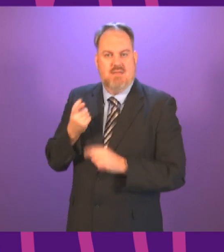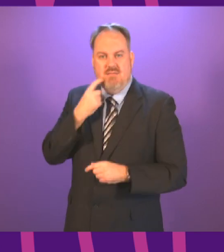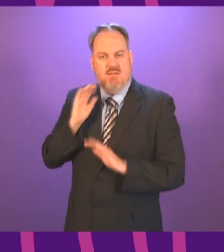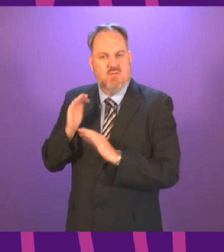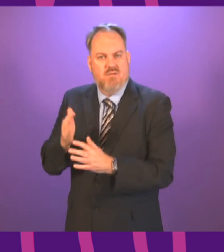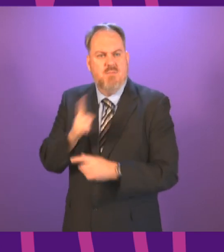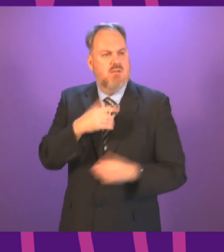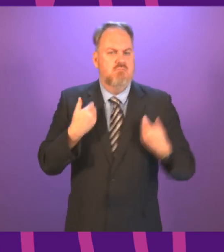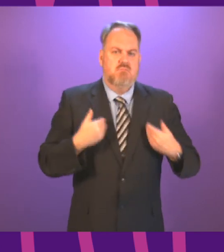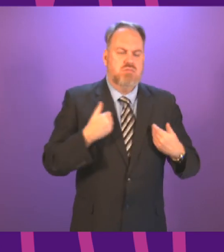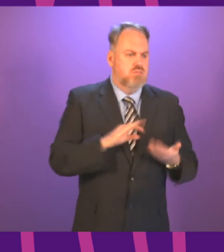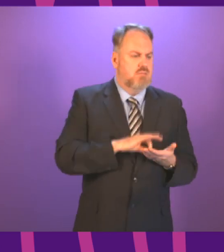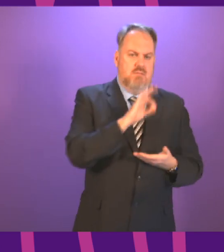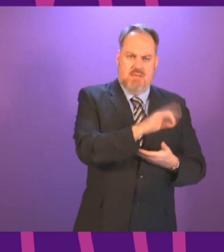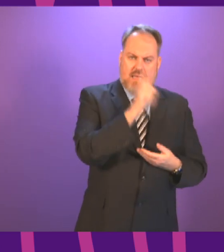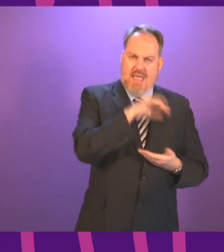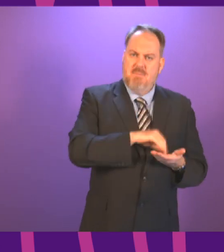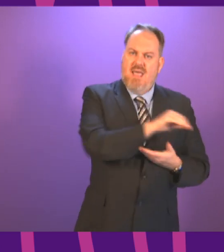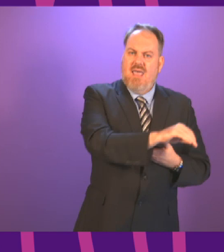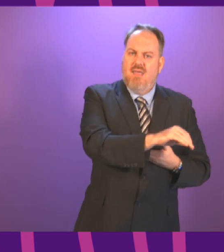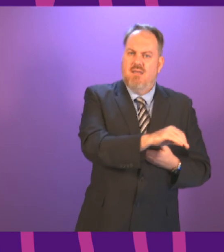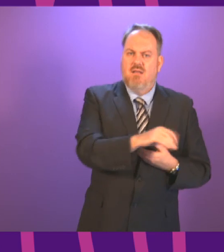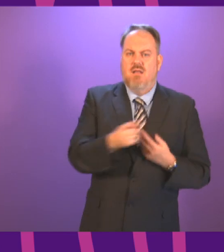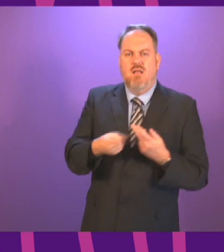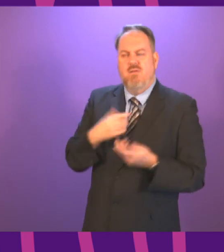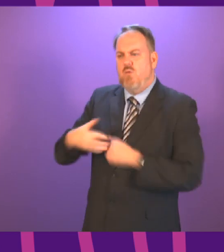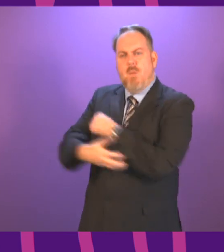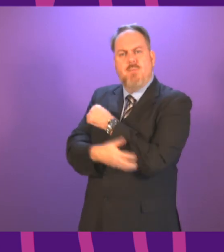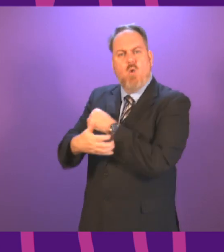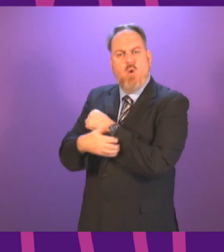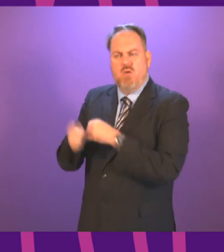access private dental care but those who cannot will wait in long queues for NHS treatment.